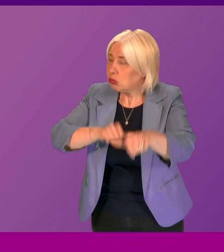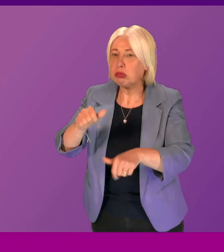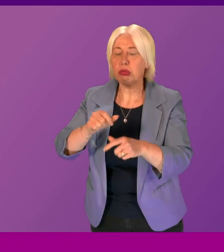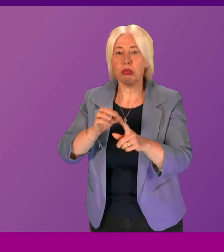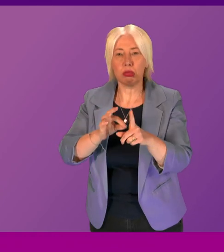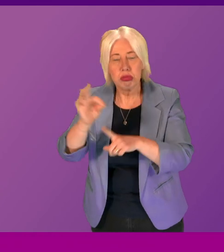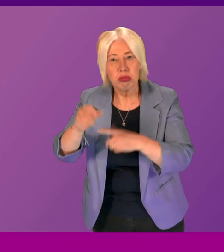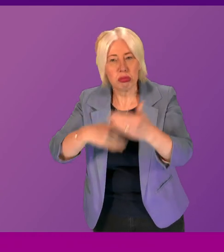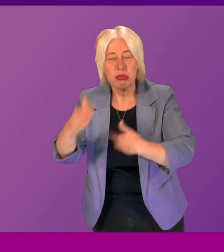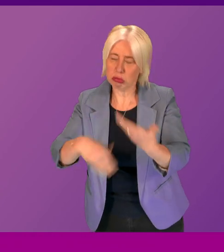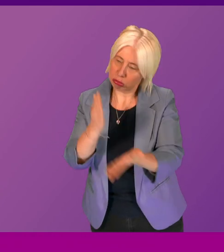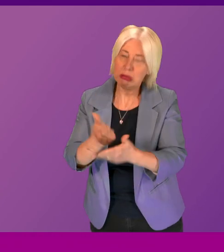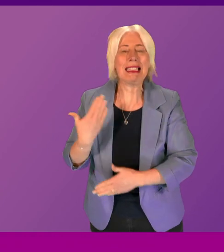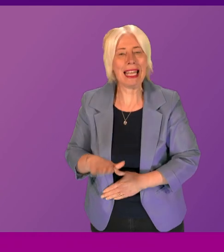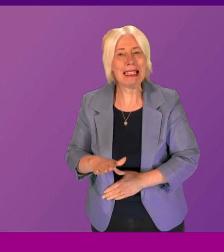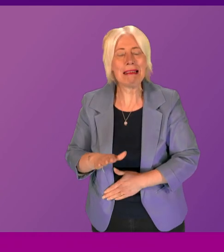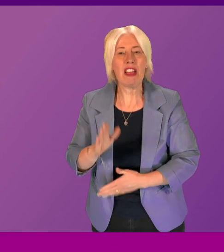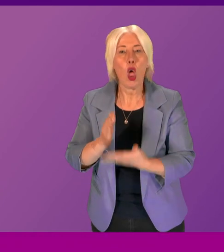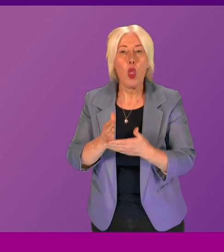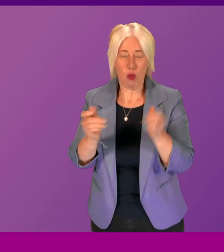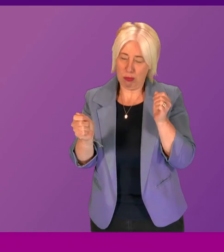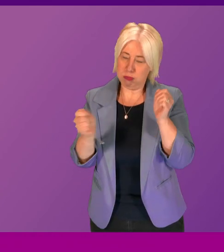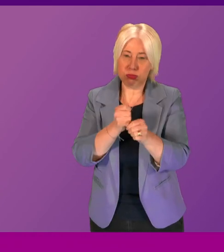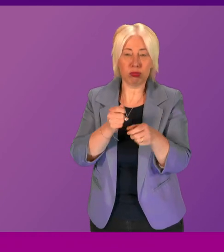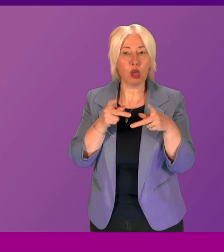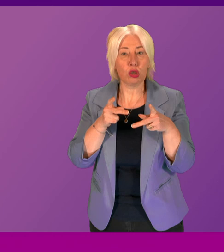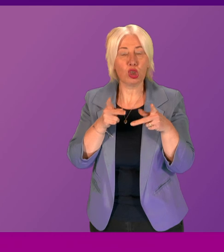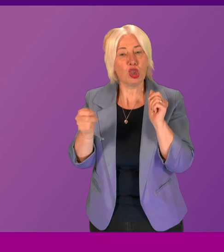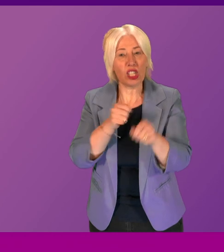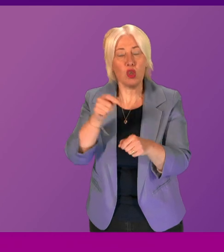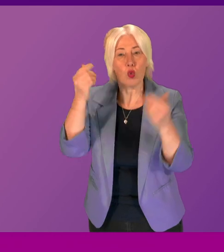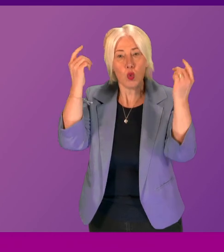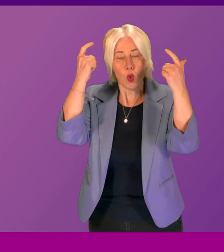It is only by systematic reform of our court system, including the creation of a sexual